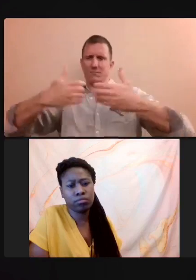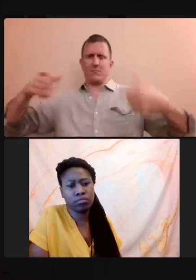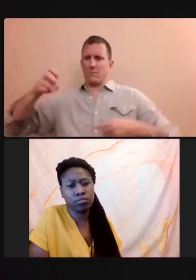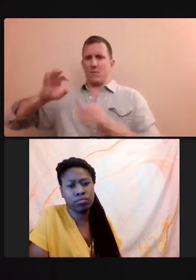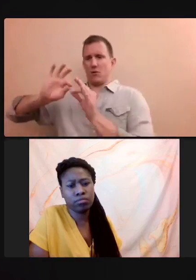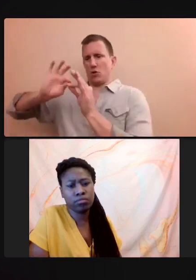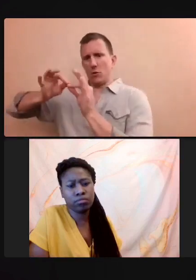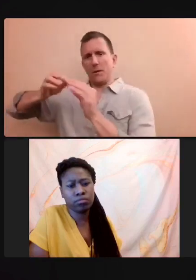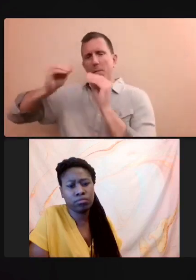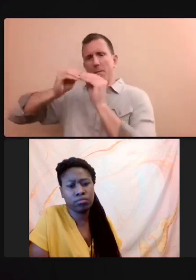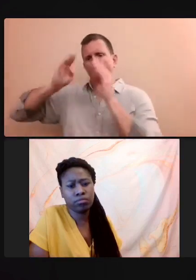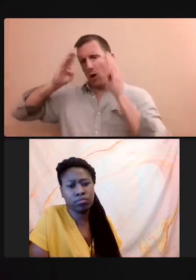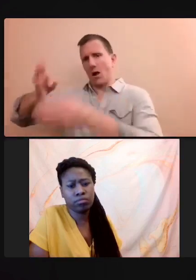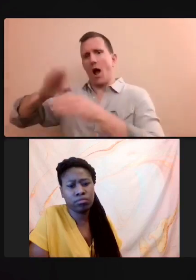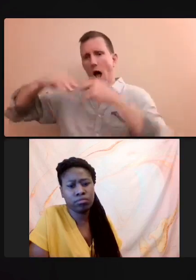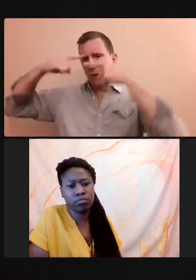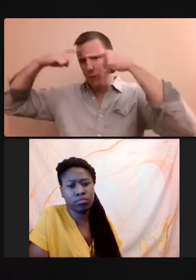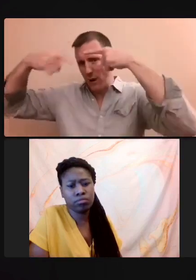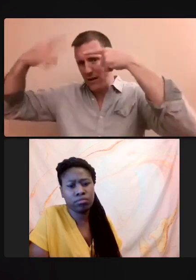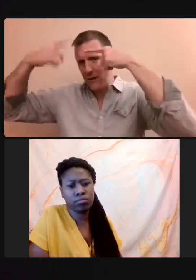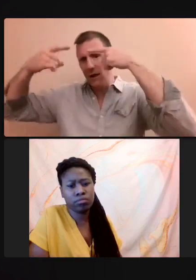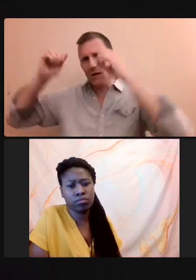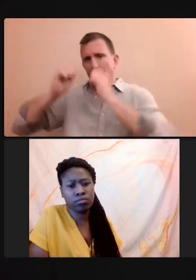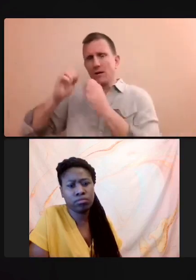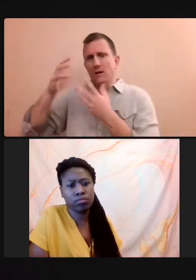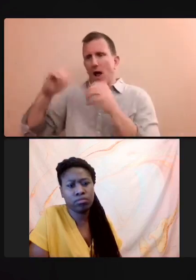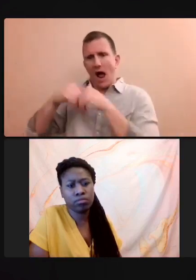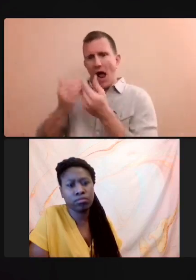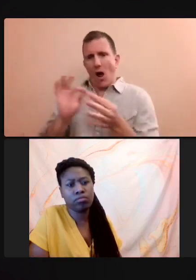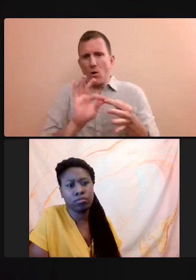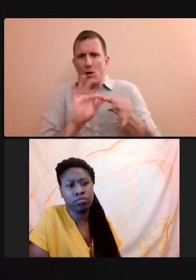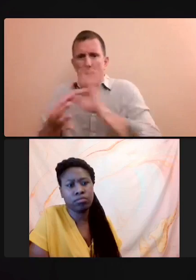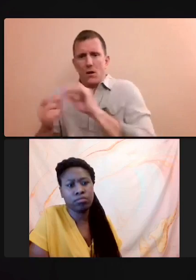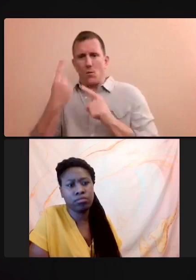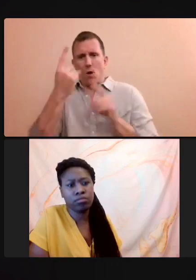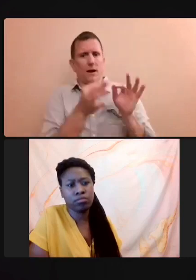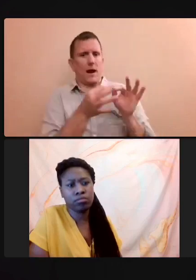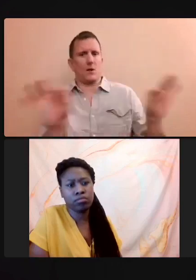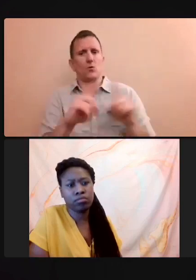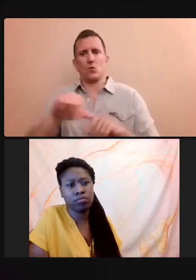So learning ASL, you're learning it for interpreting, but at the same time it's really the language.